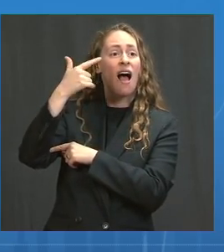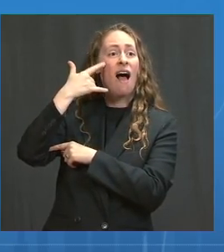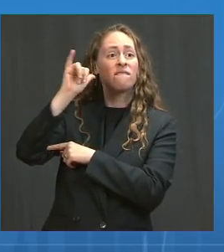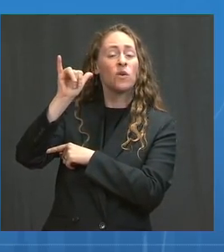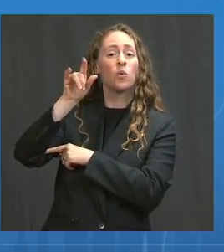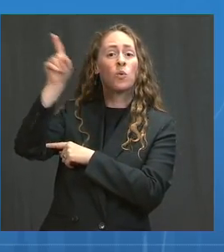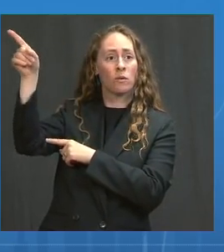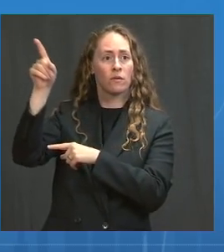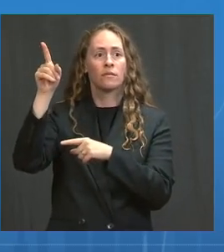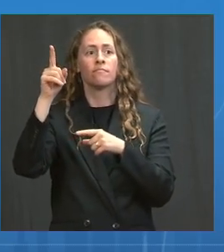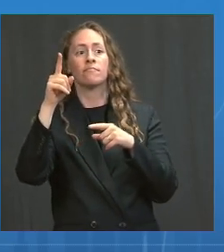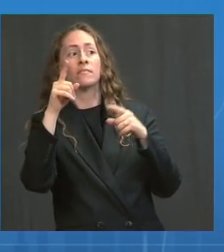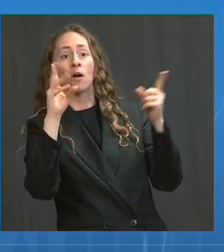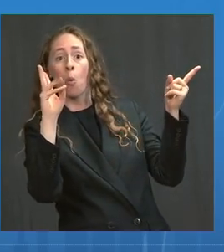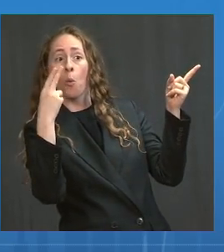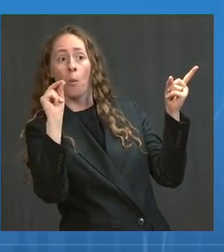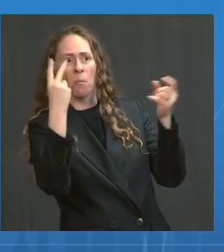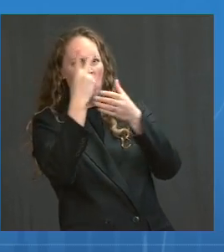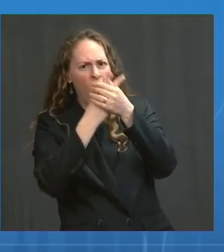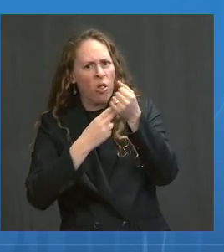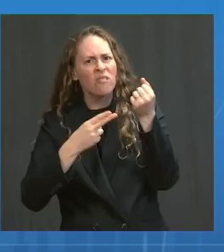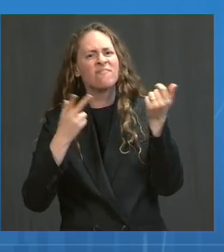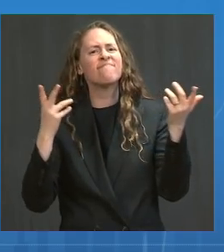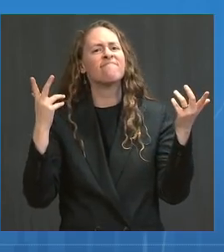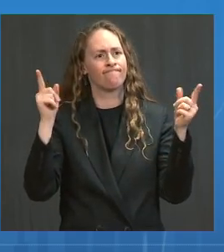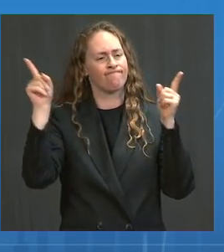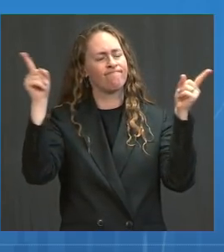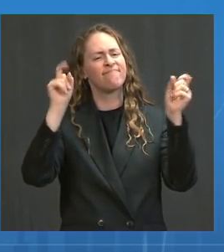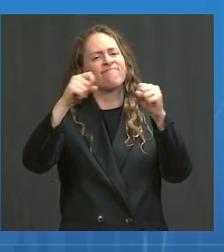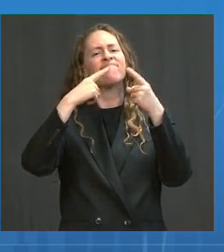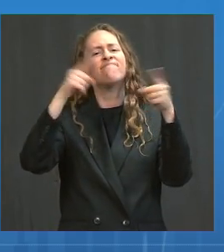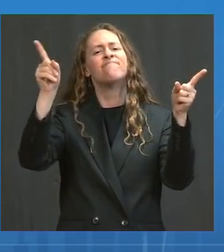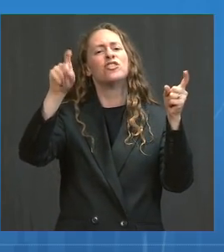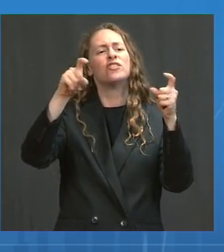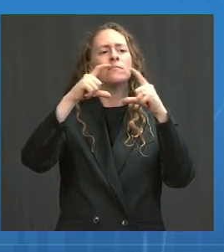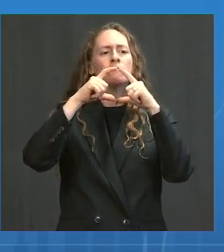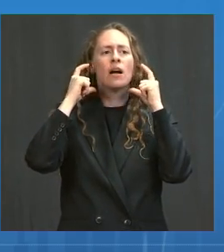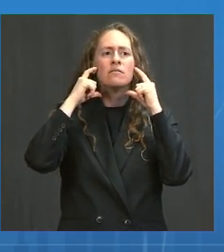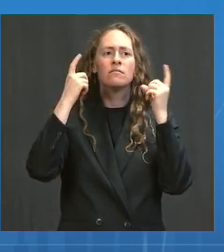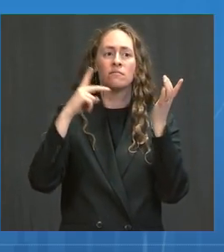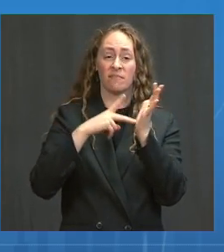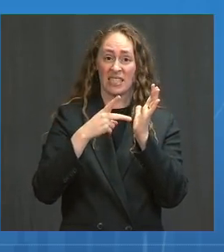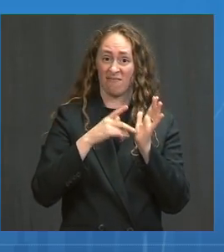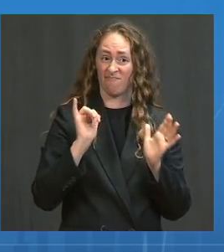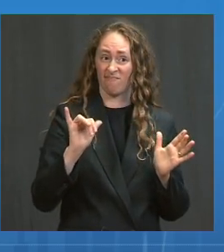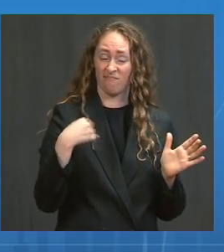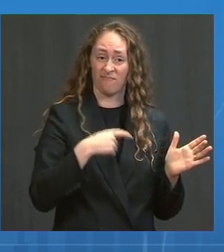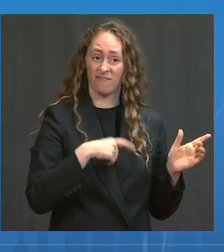Where does that stand? Should people be preparing themselves to possibly going back to wearing masks if they're vaccinated?